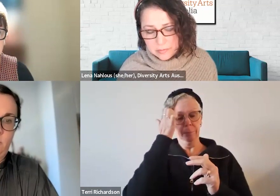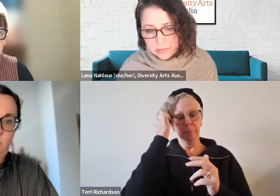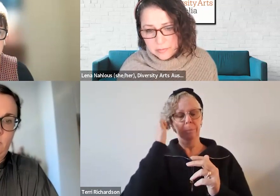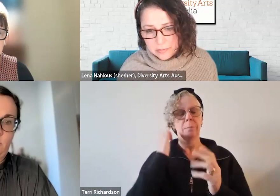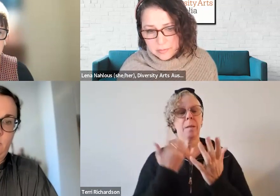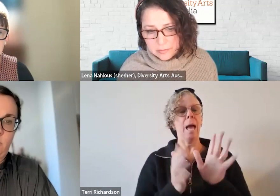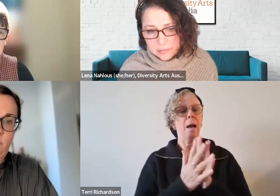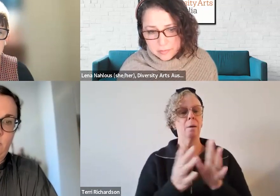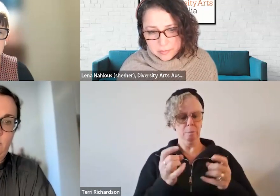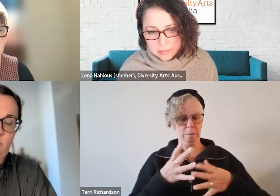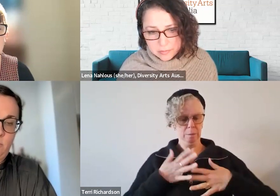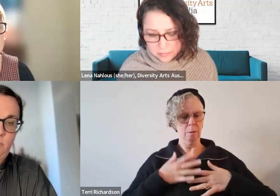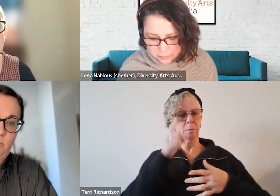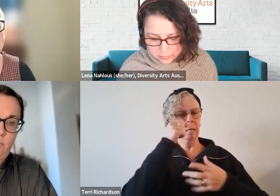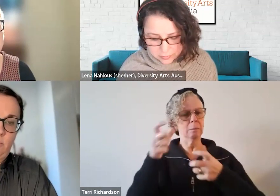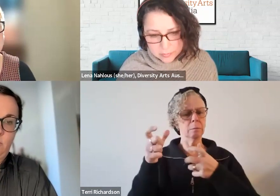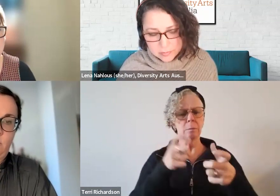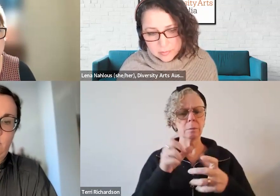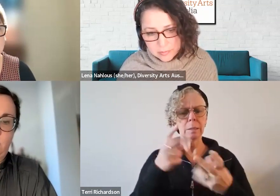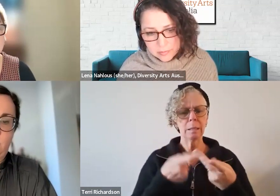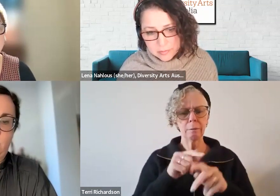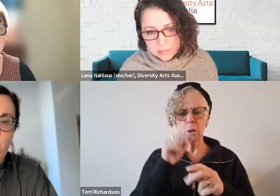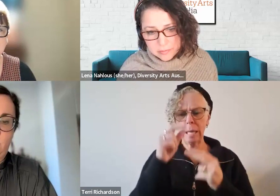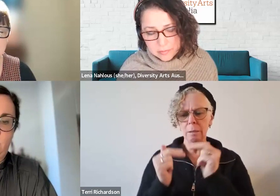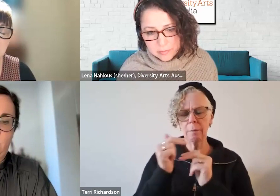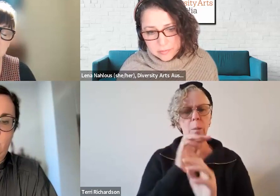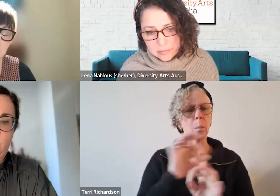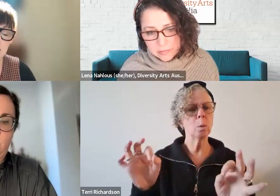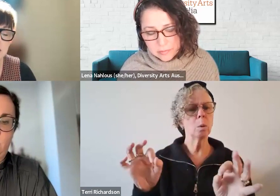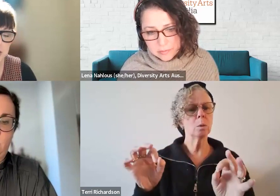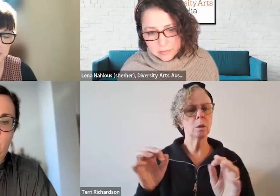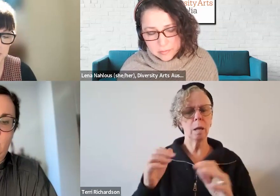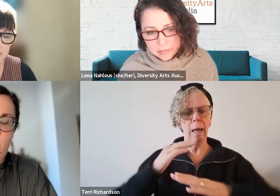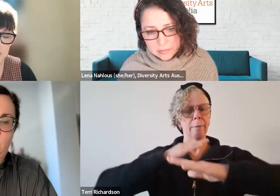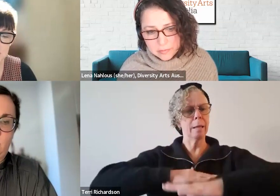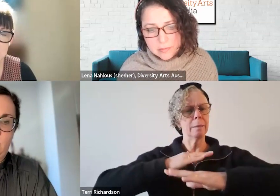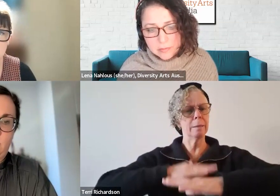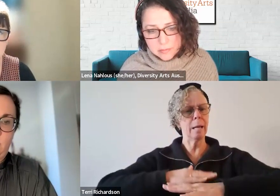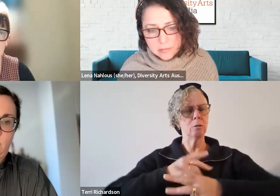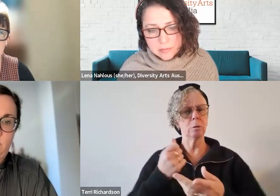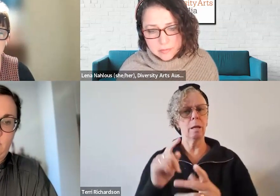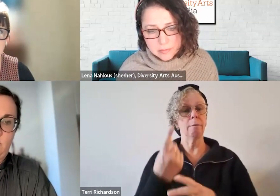can be achieved at the nation level. And when I say nation I mean First Nation level,